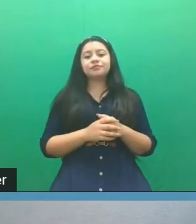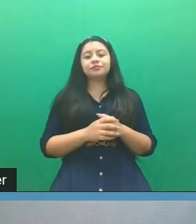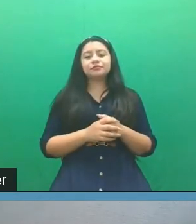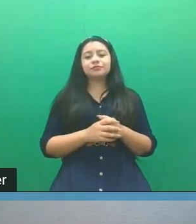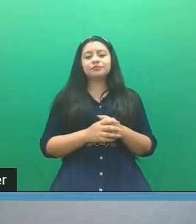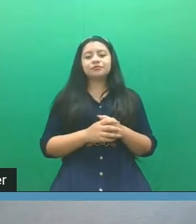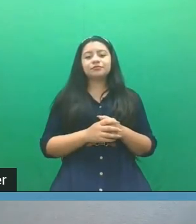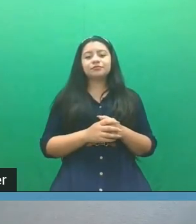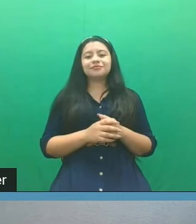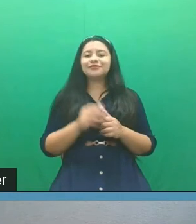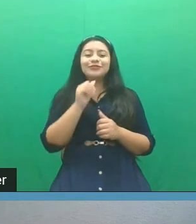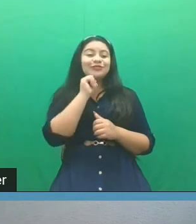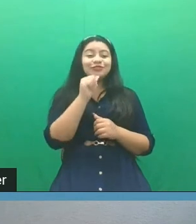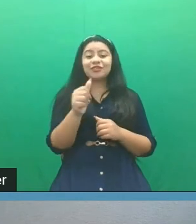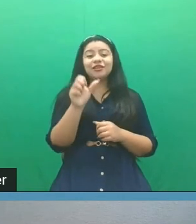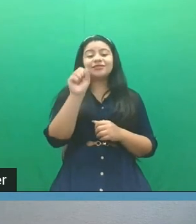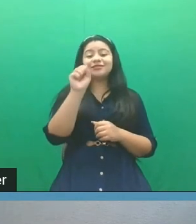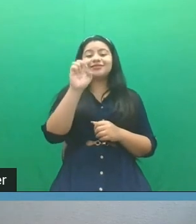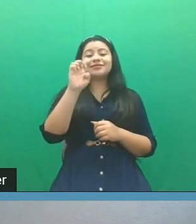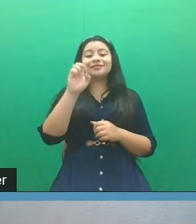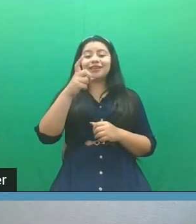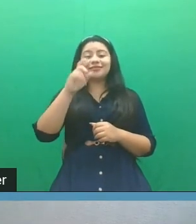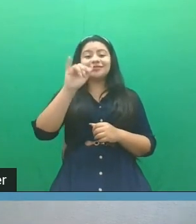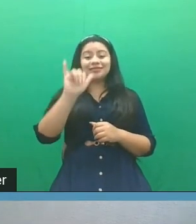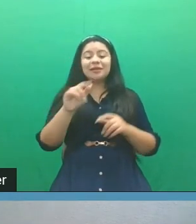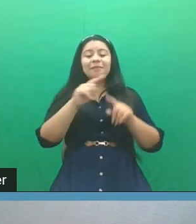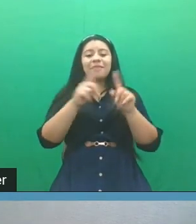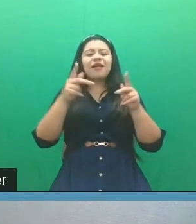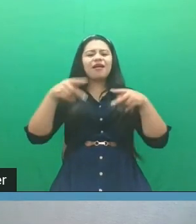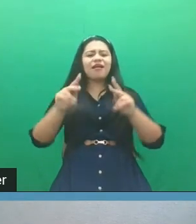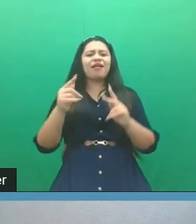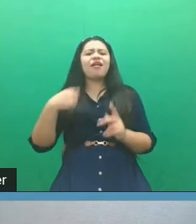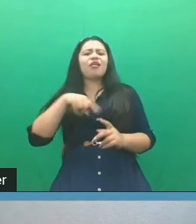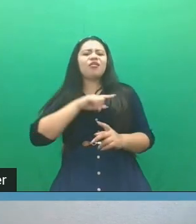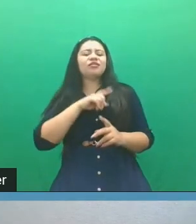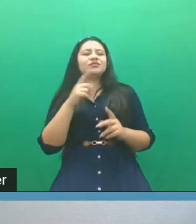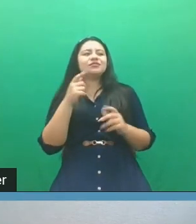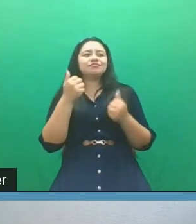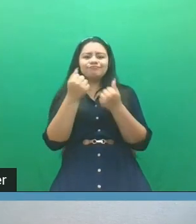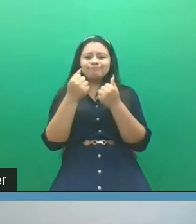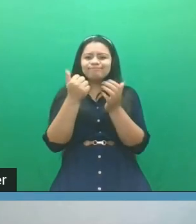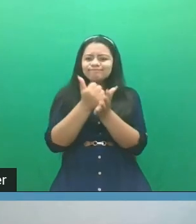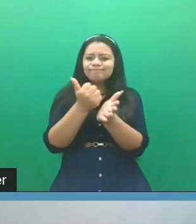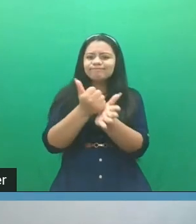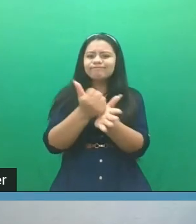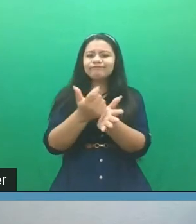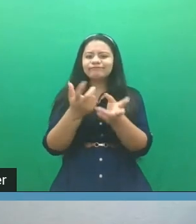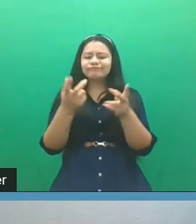sexy but it allowed us to really be effective and efficient when we wanted to use the collections